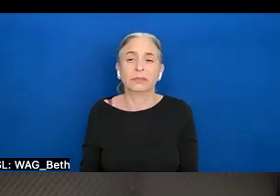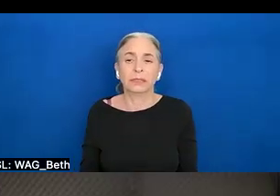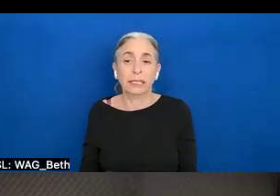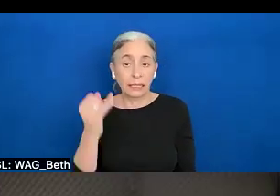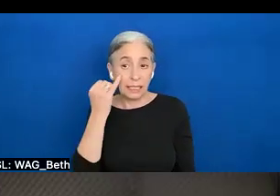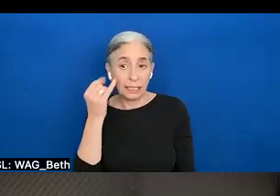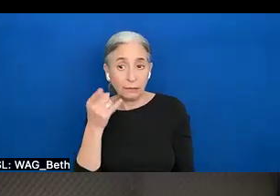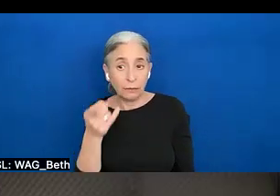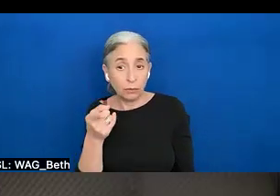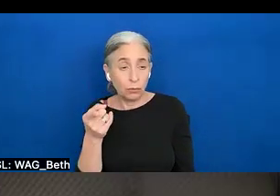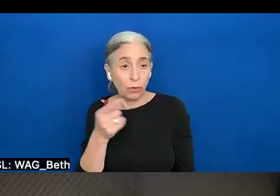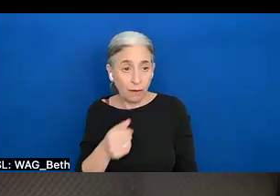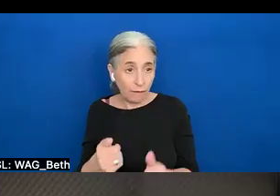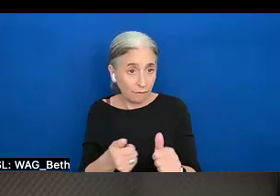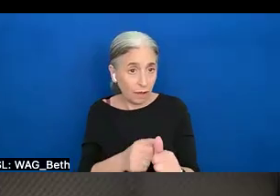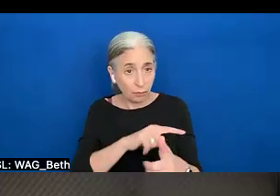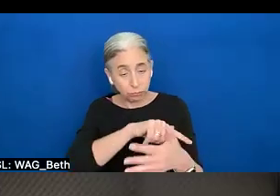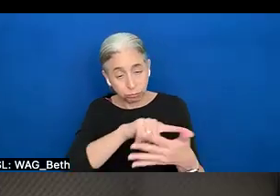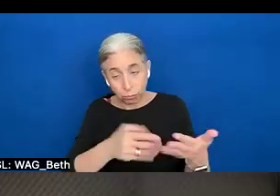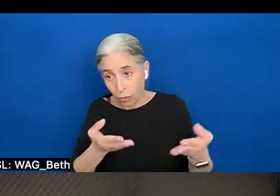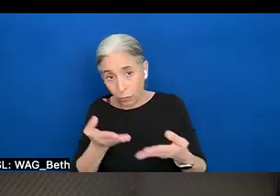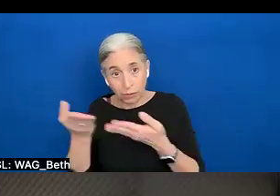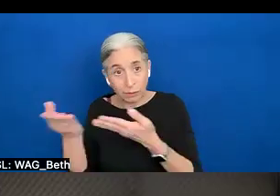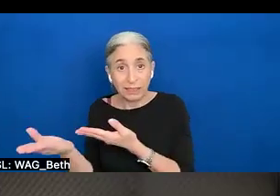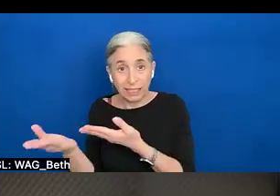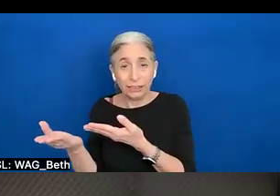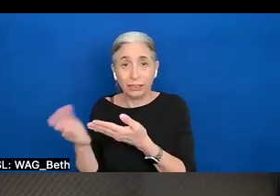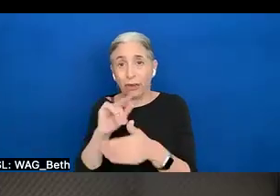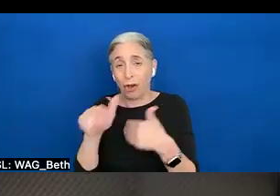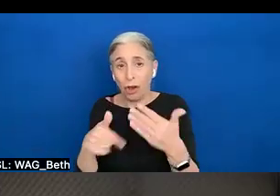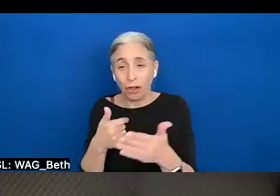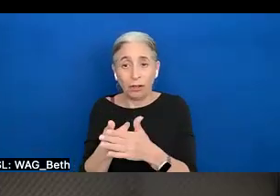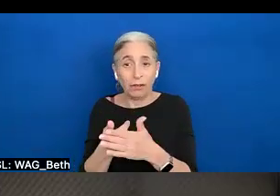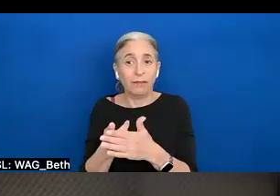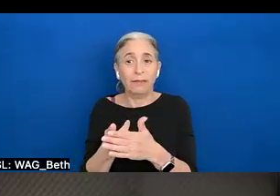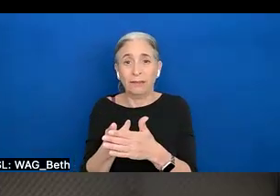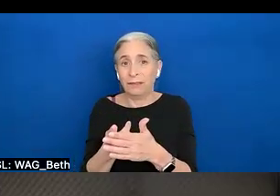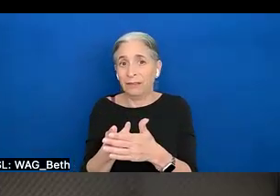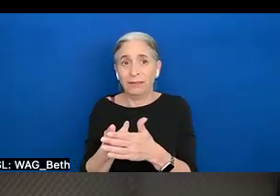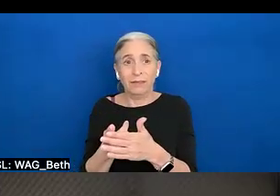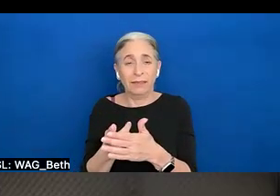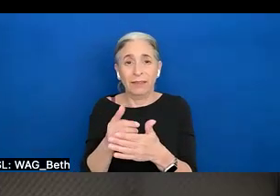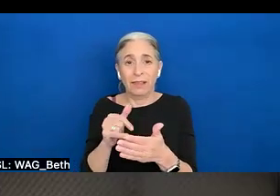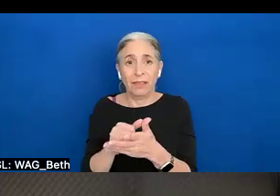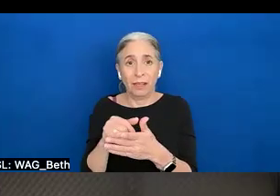And if you follow the recommendations, and all the